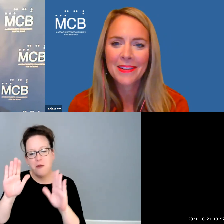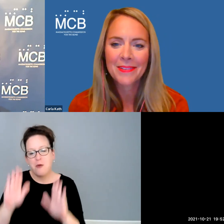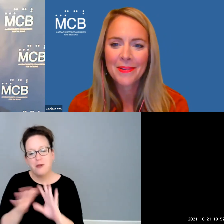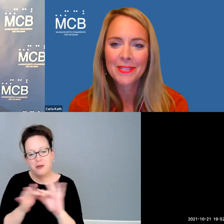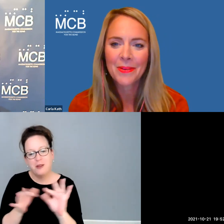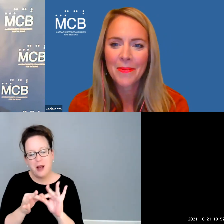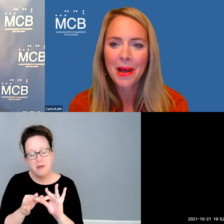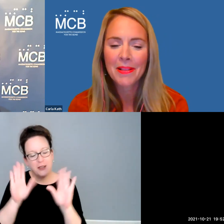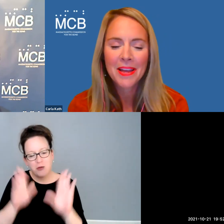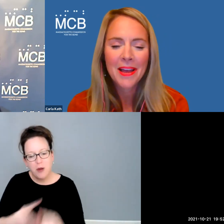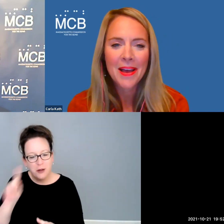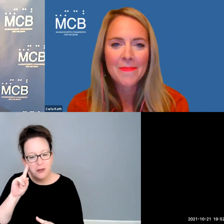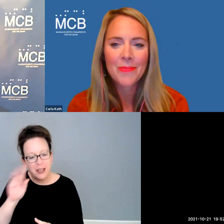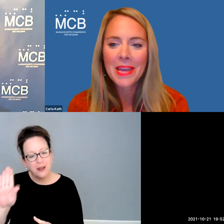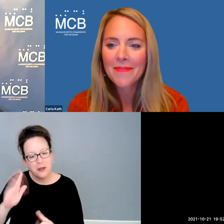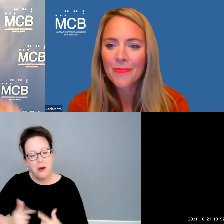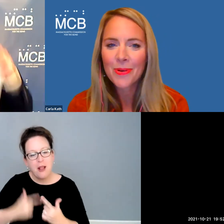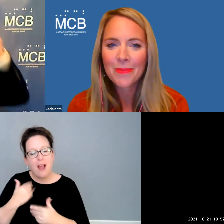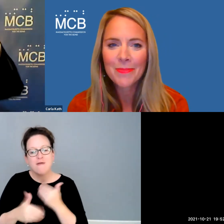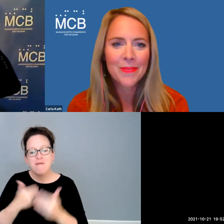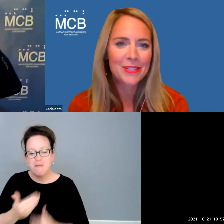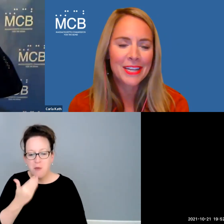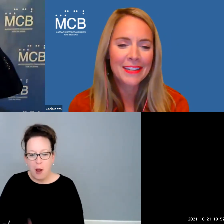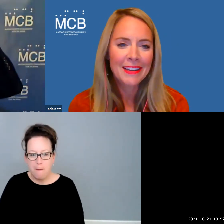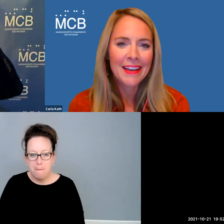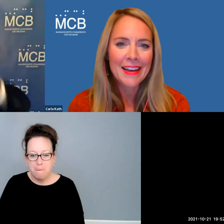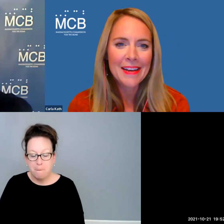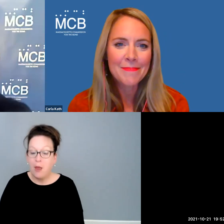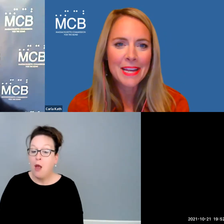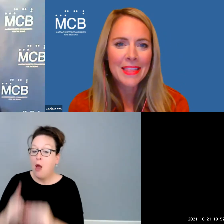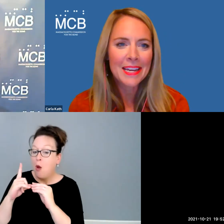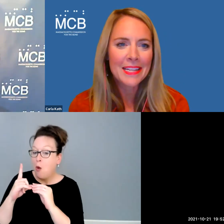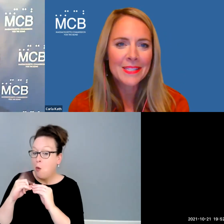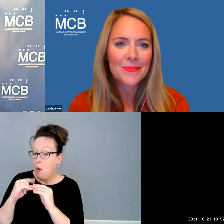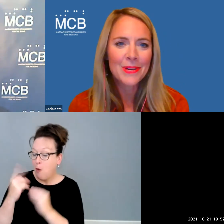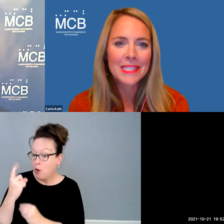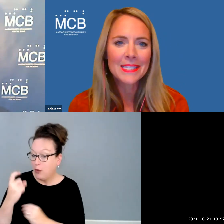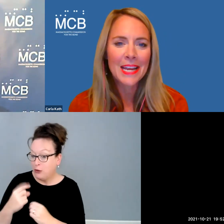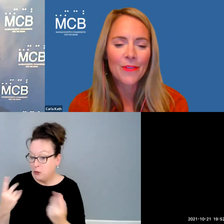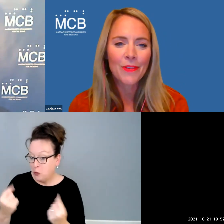to hear that all is going well. Um, we have one more question um and that is: "What state